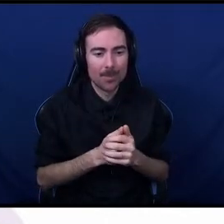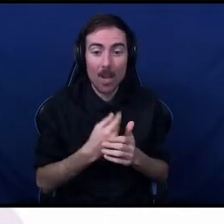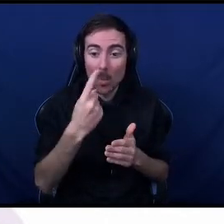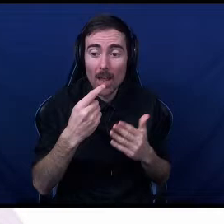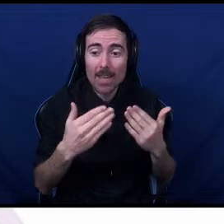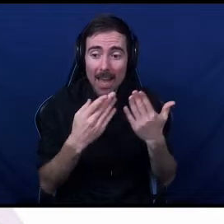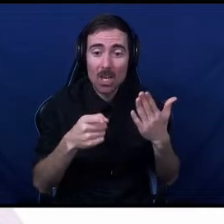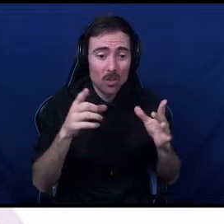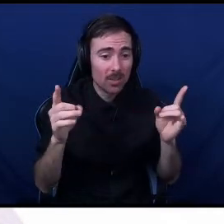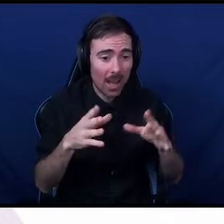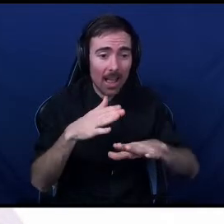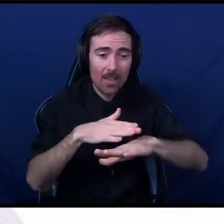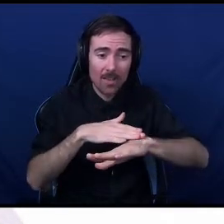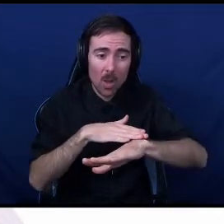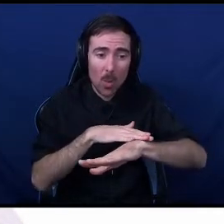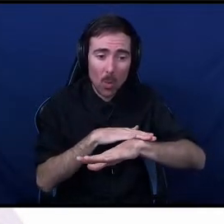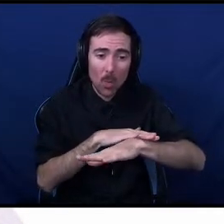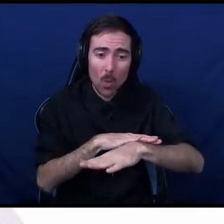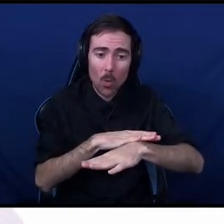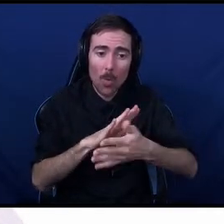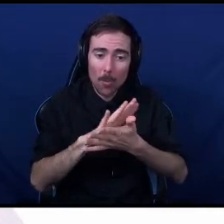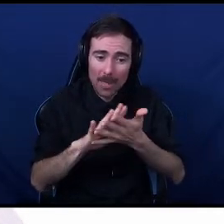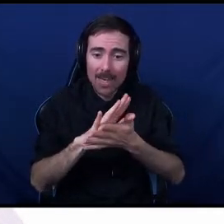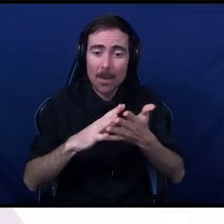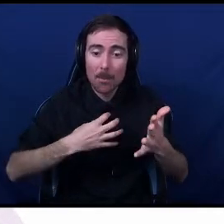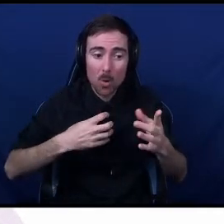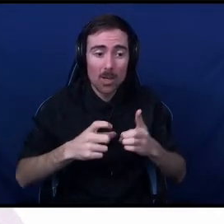difficult is is going to be there. The problem for all of